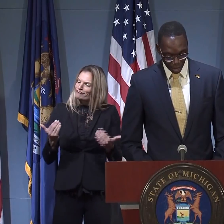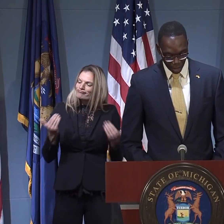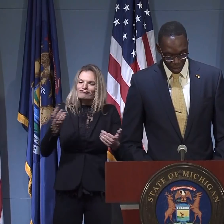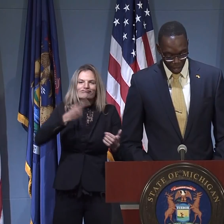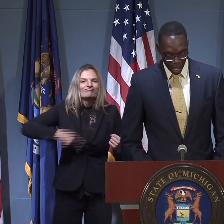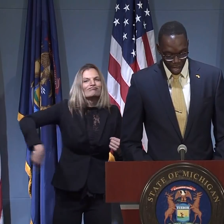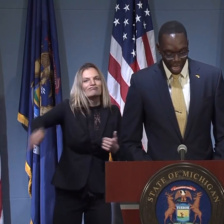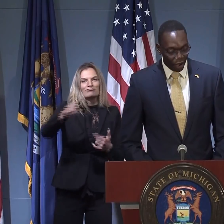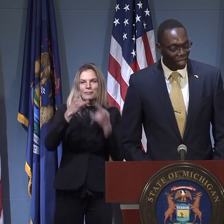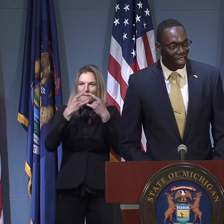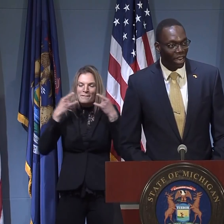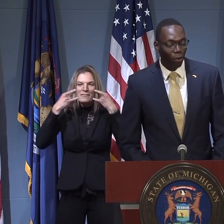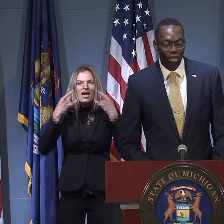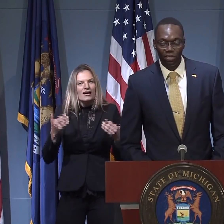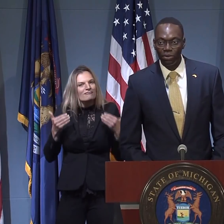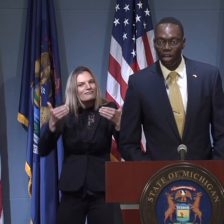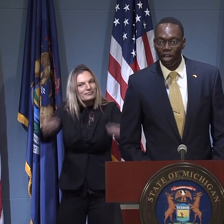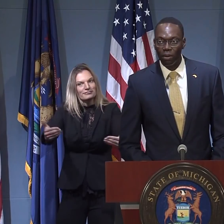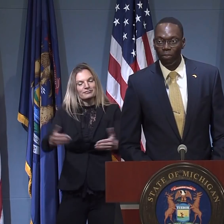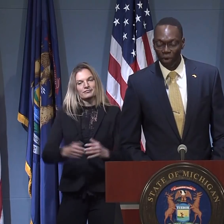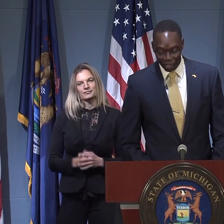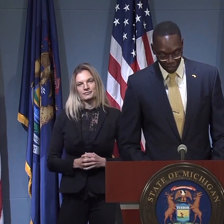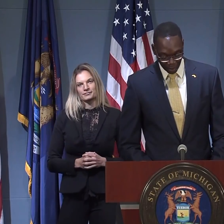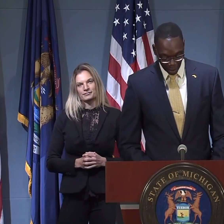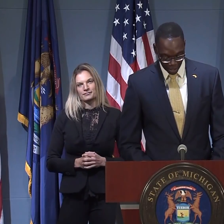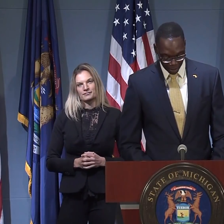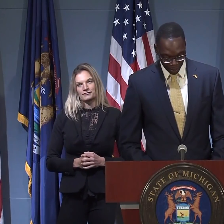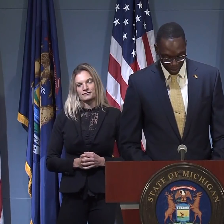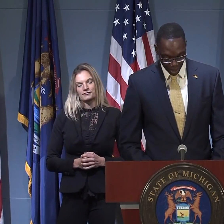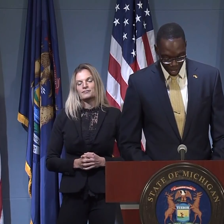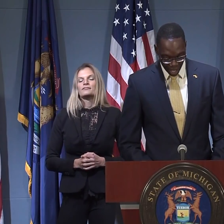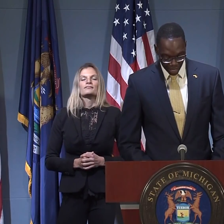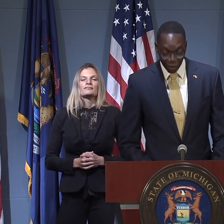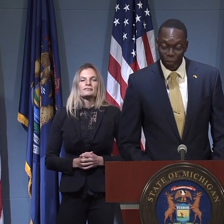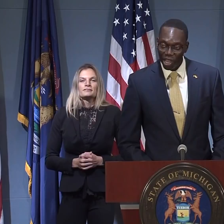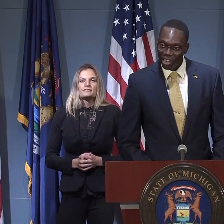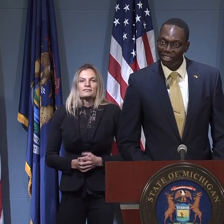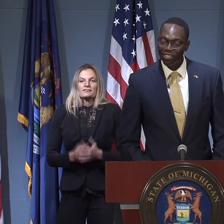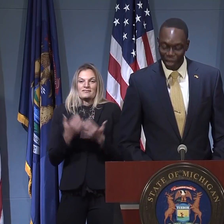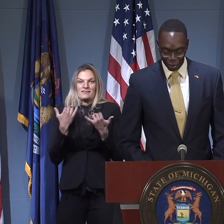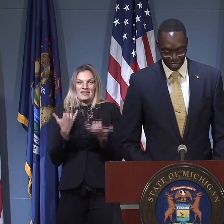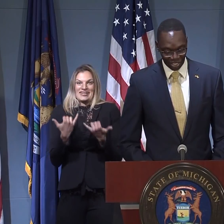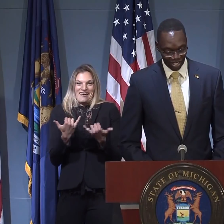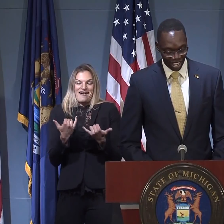TO STEP UP AND SAY IT IS ALL FOR MICHIGAN. I NEED EVERYBODY TO DO THE RIGHT THING AND WEAR MASK.